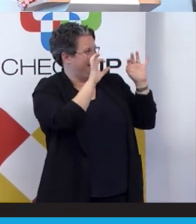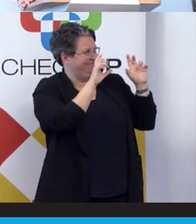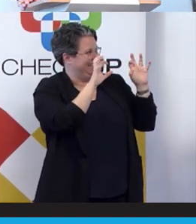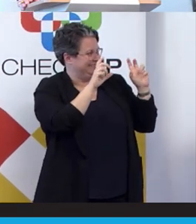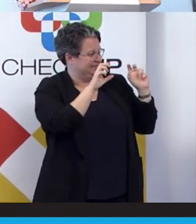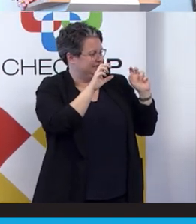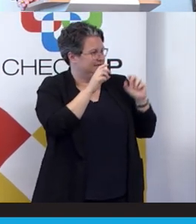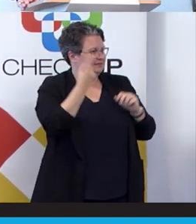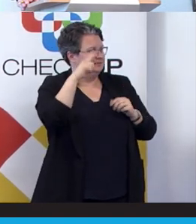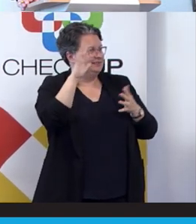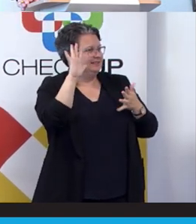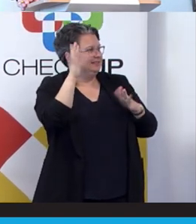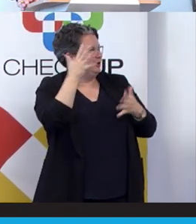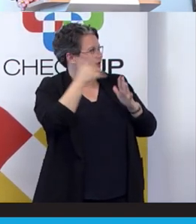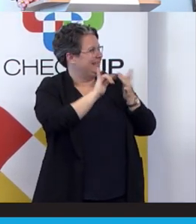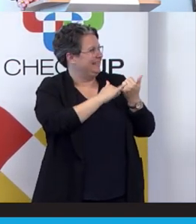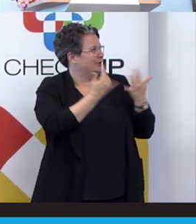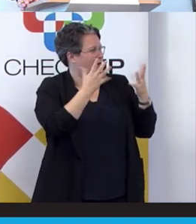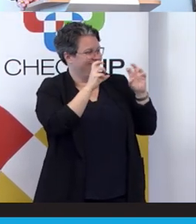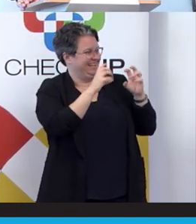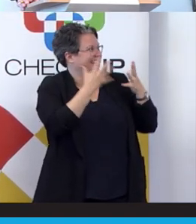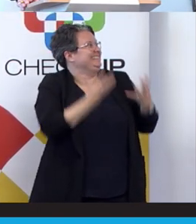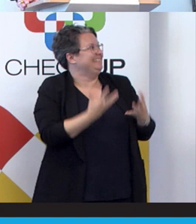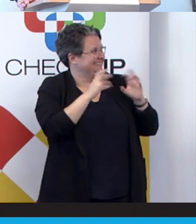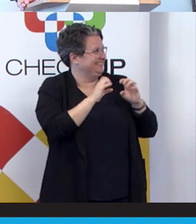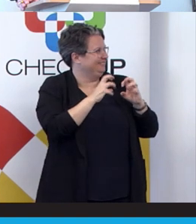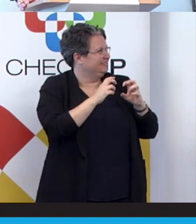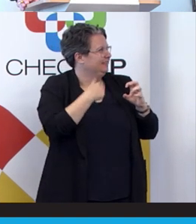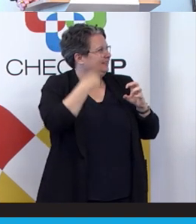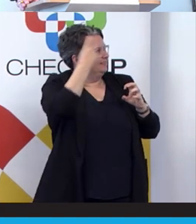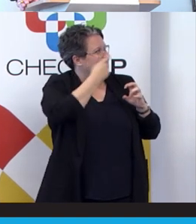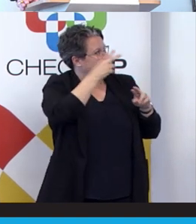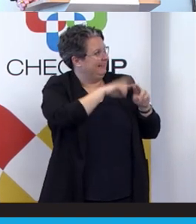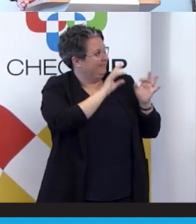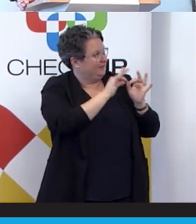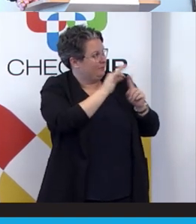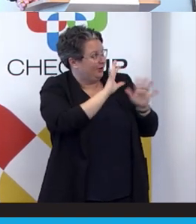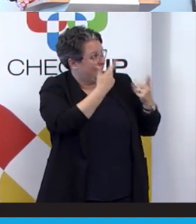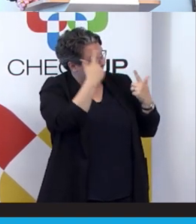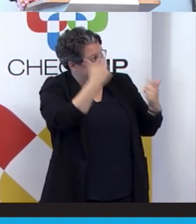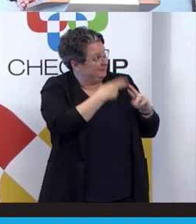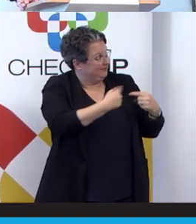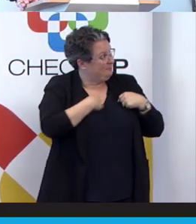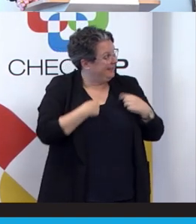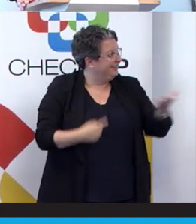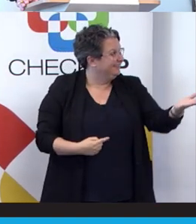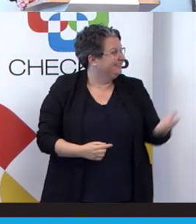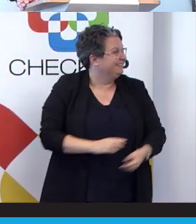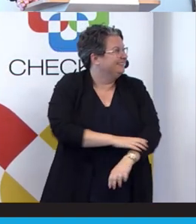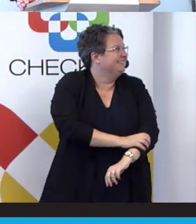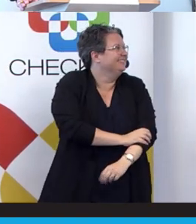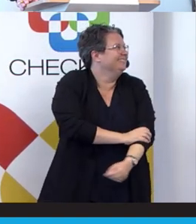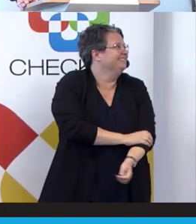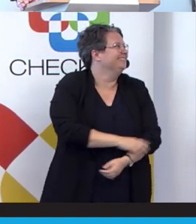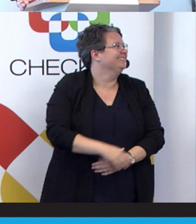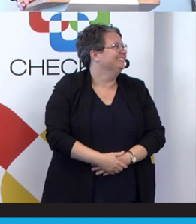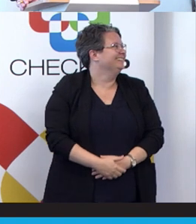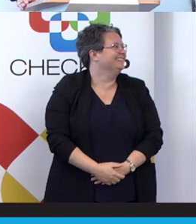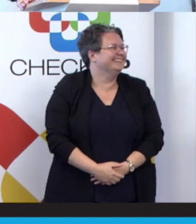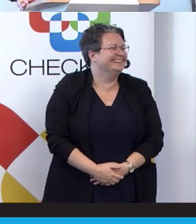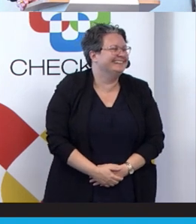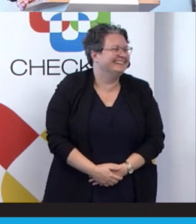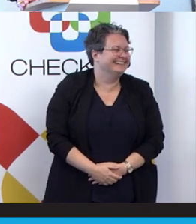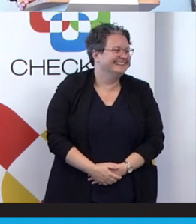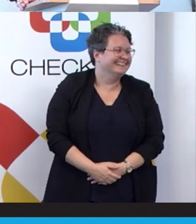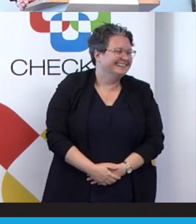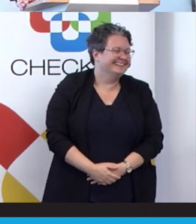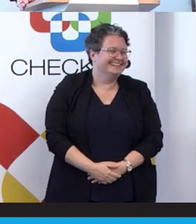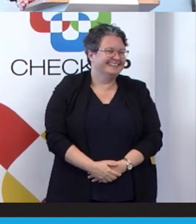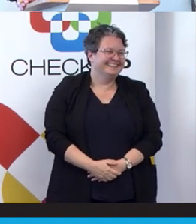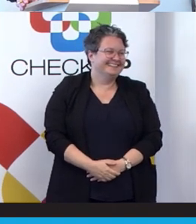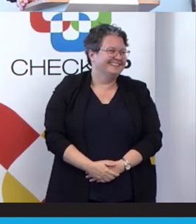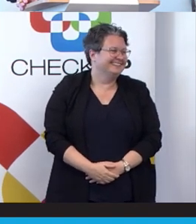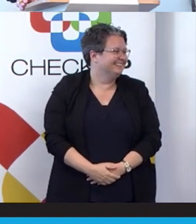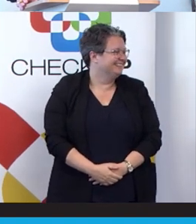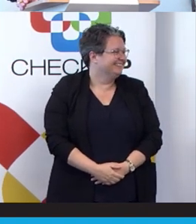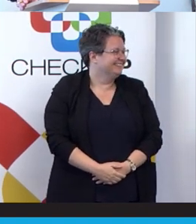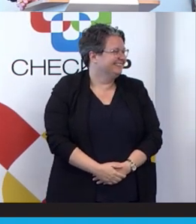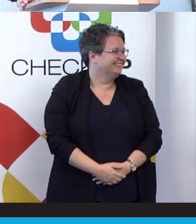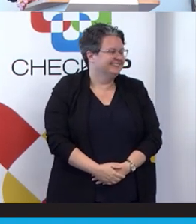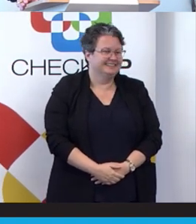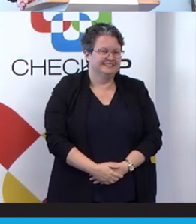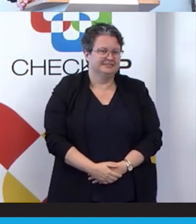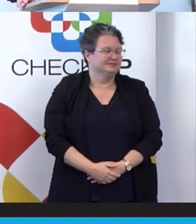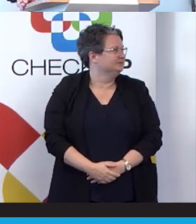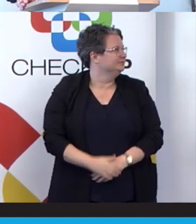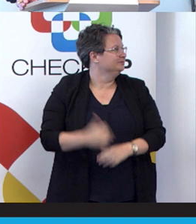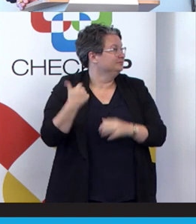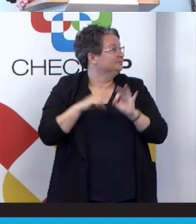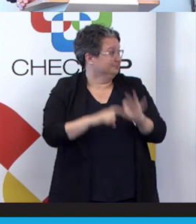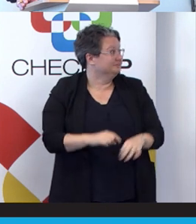Auslan is so finger intensive I wonder if Brant has a few tips.